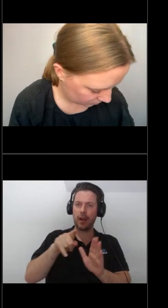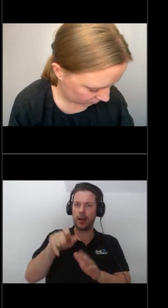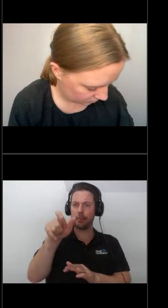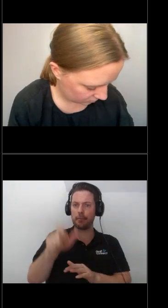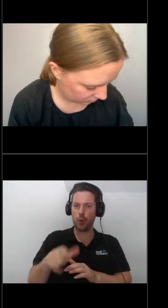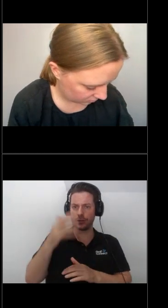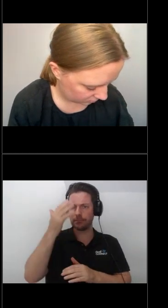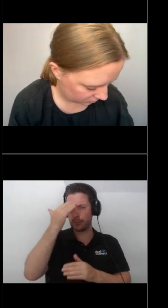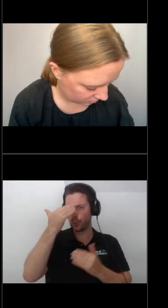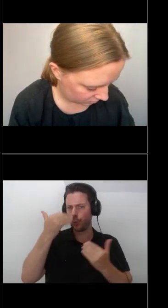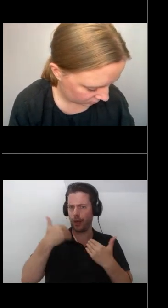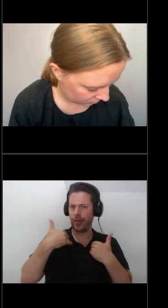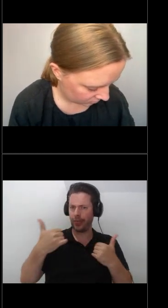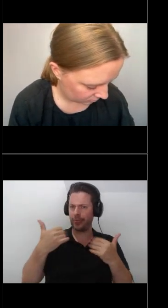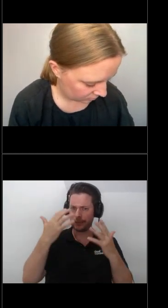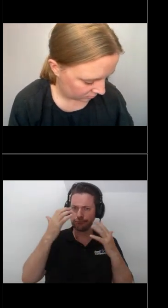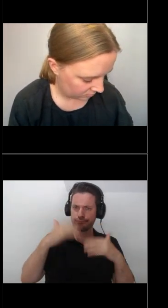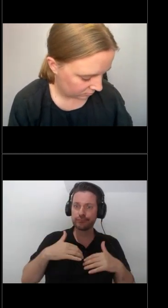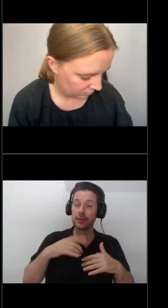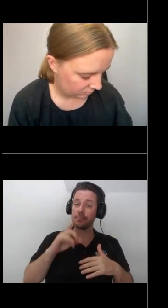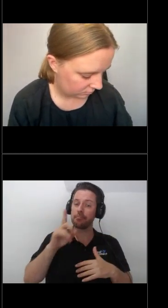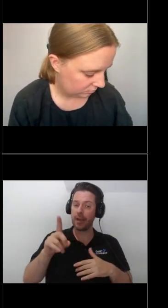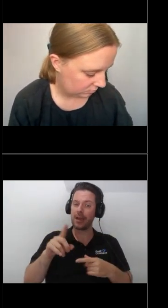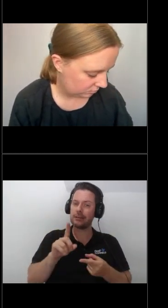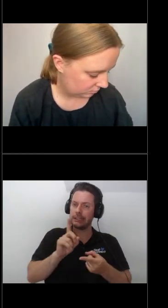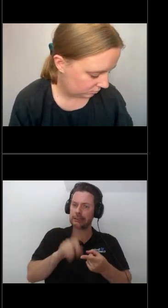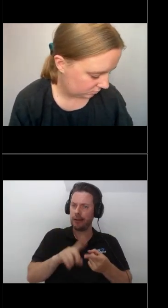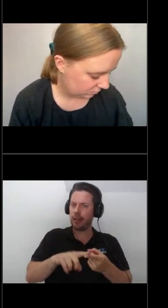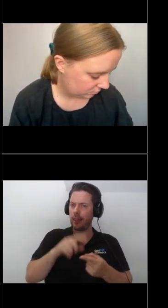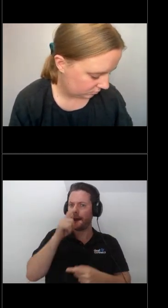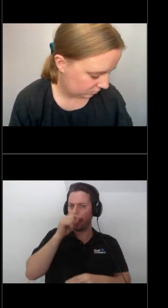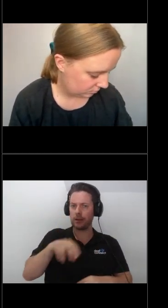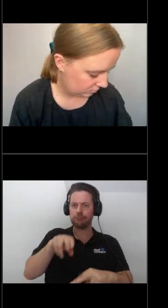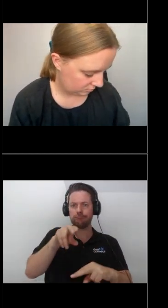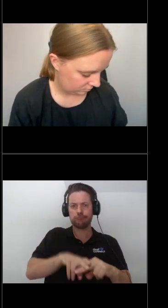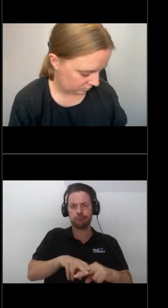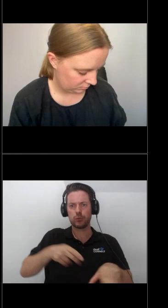They can elect within 28 days of the mental health court decision